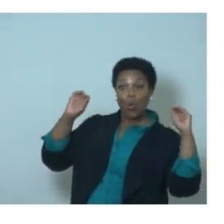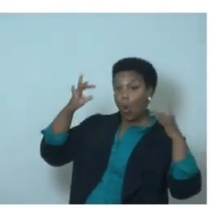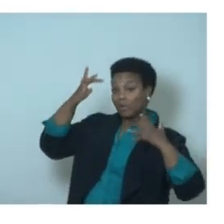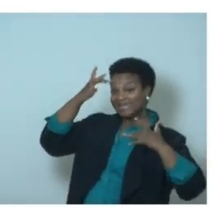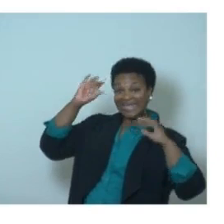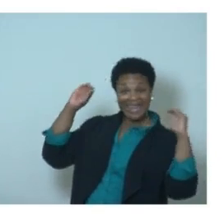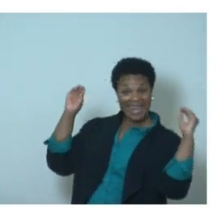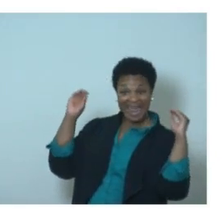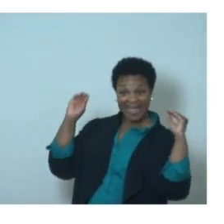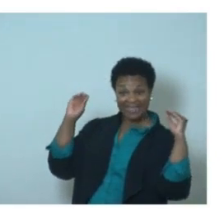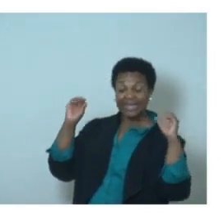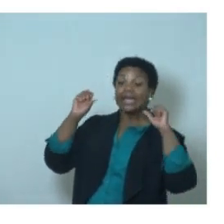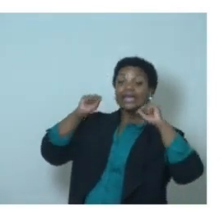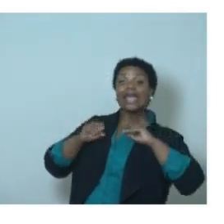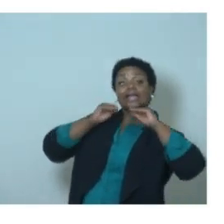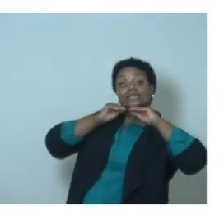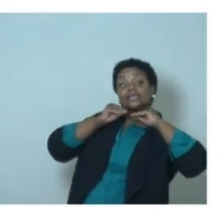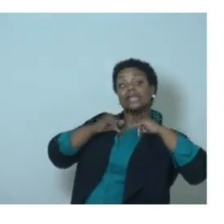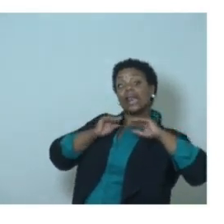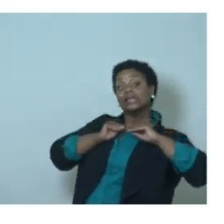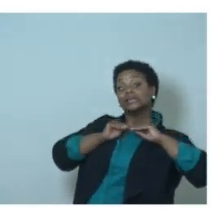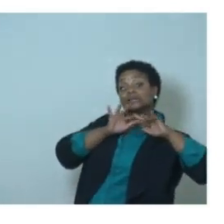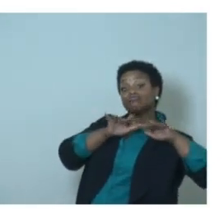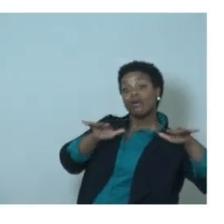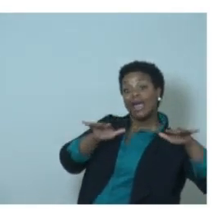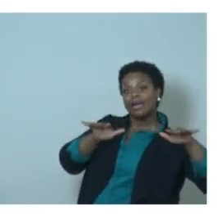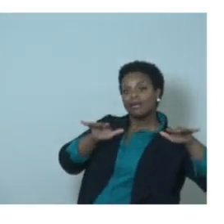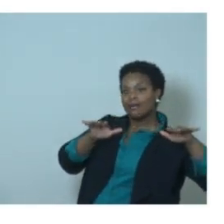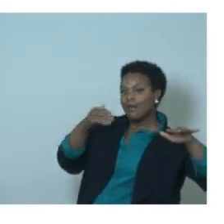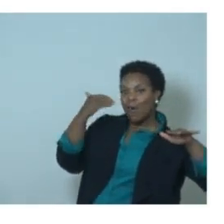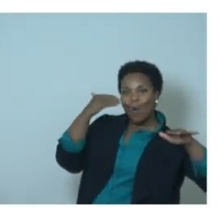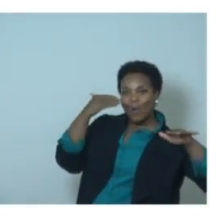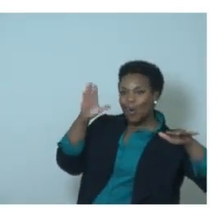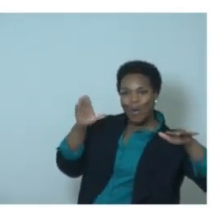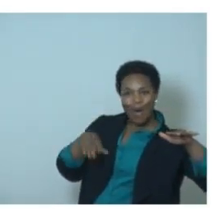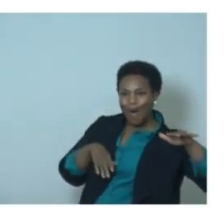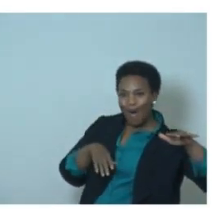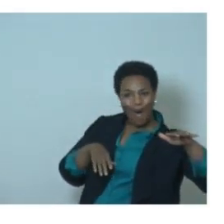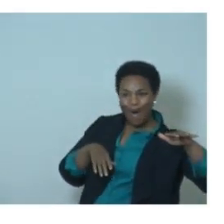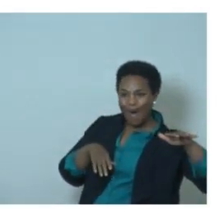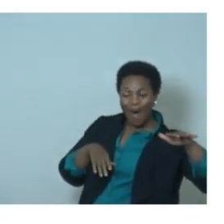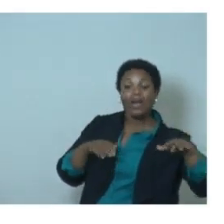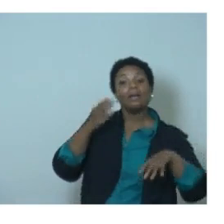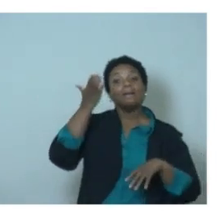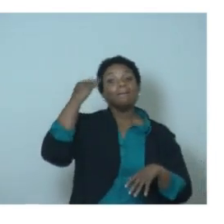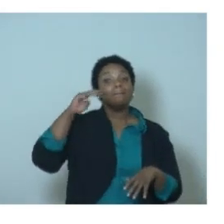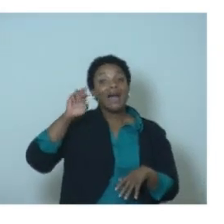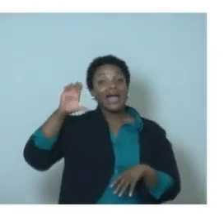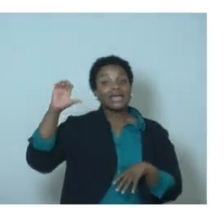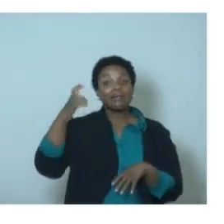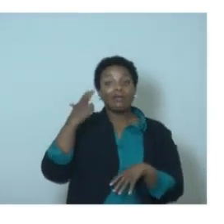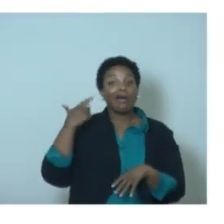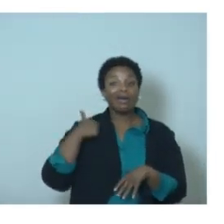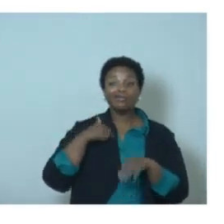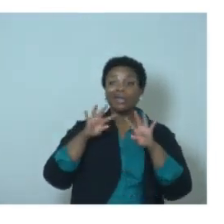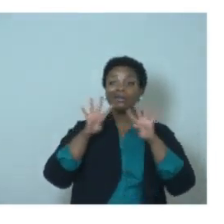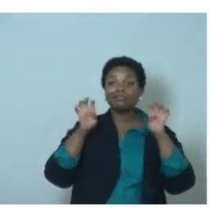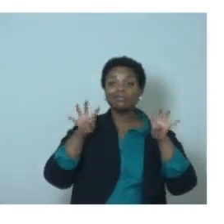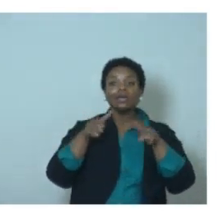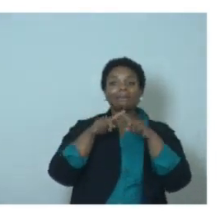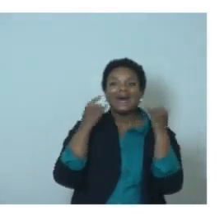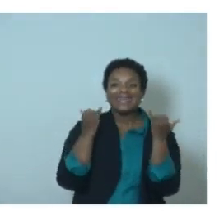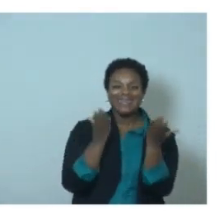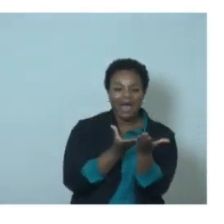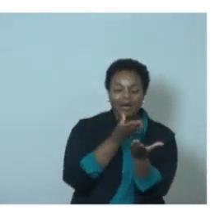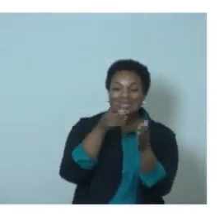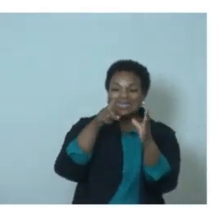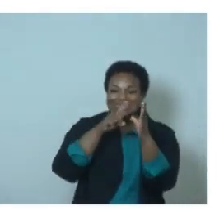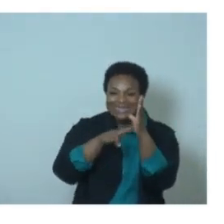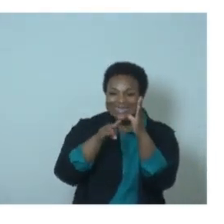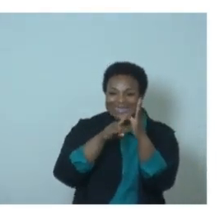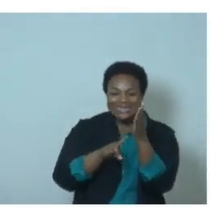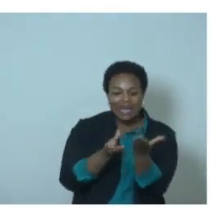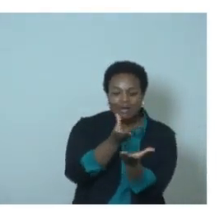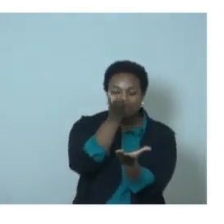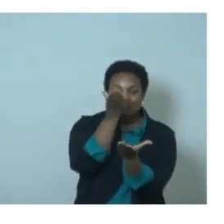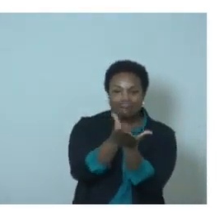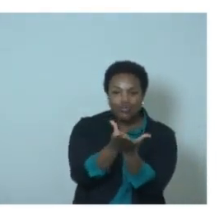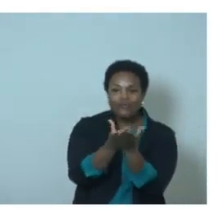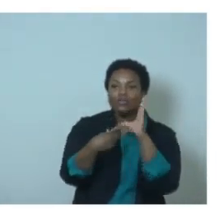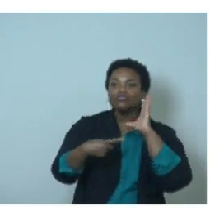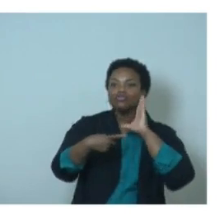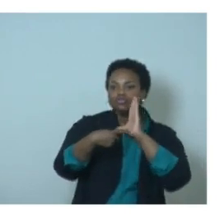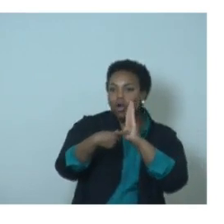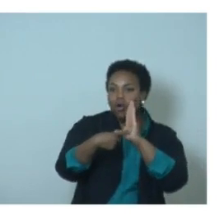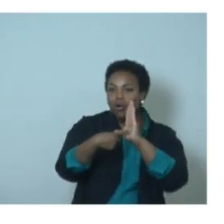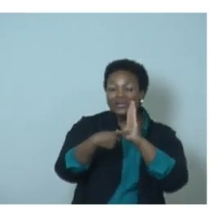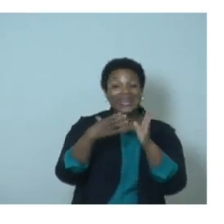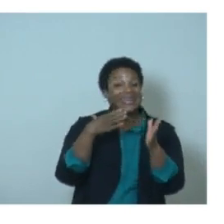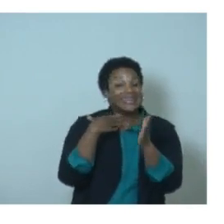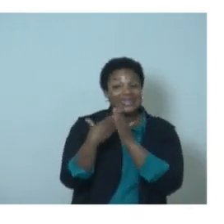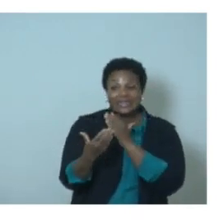EVIDENCE THAT ASYMPTOMATIC PEOPLE CAN SPREAD COVID WHICH OF COURSE WE AND WE DID NOT KNOW WHETHER THEY COULD ARE NOT IN BACK IN MARCH WHEN WE HAD OUR FIRST CASE, BUT NOW THERE’S